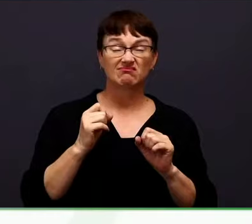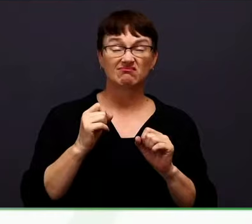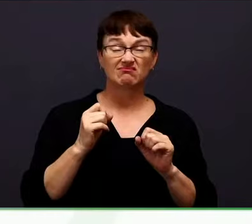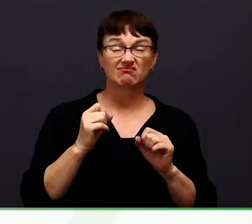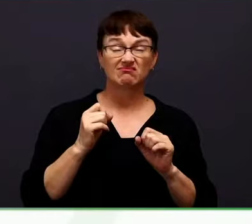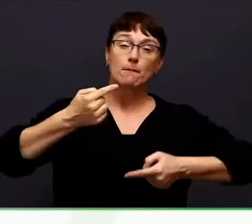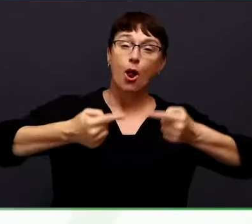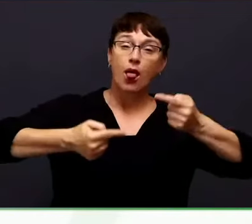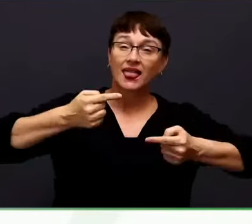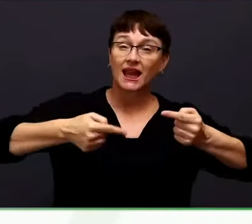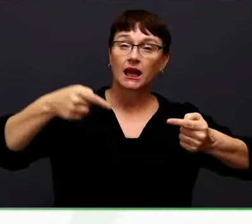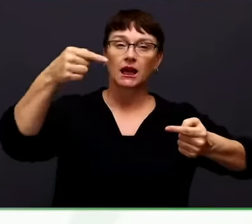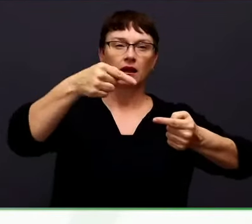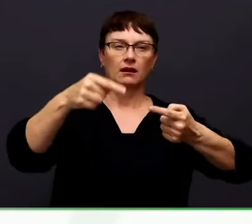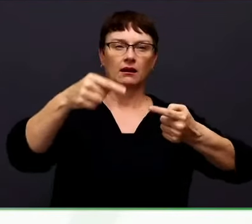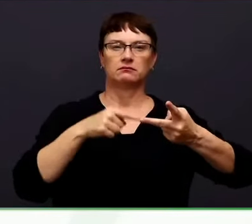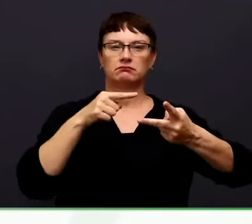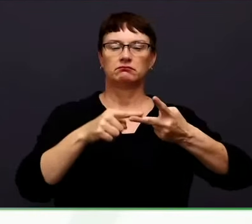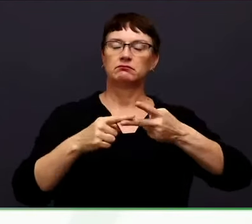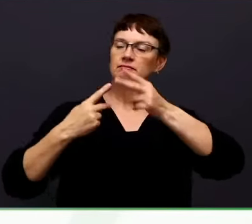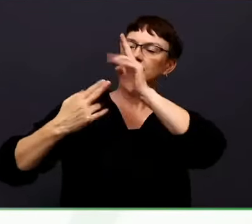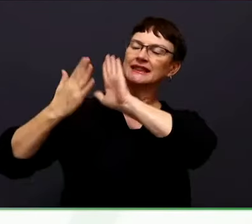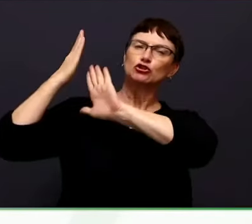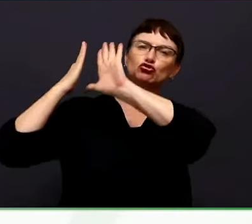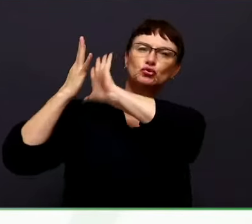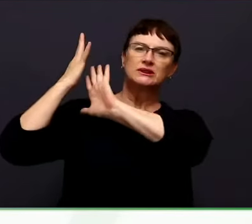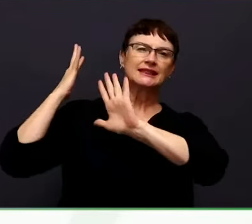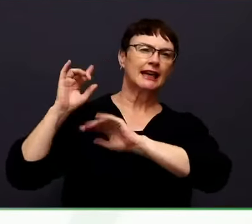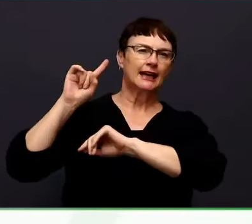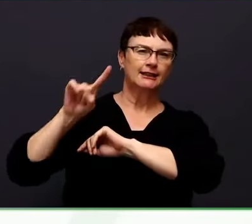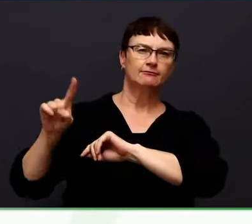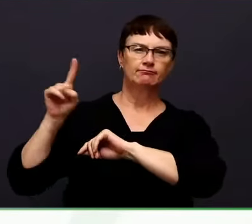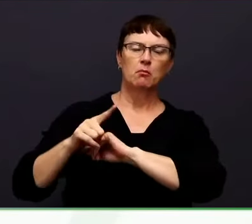politicians and makes them aware of inclusion needs.